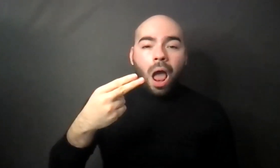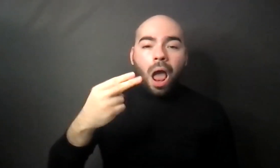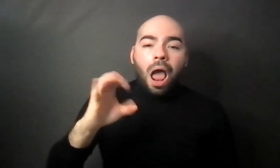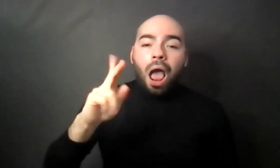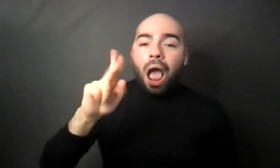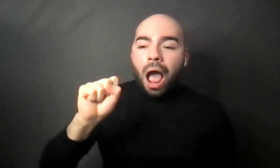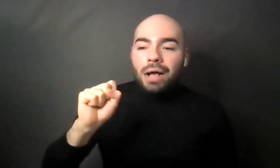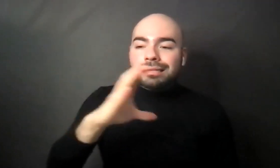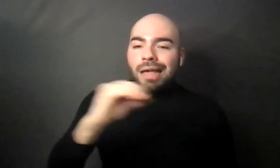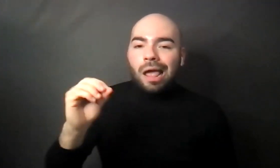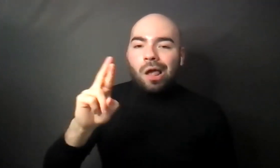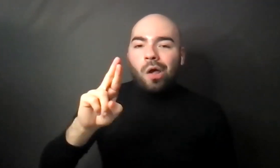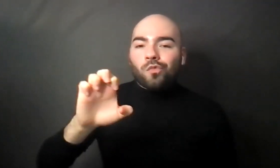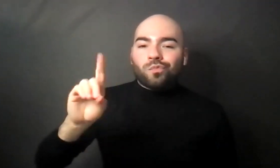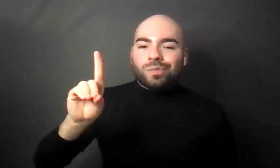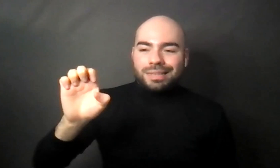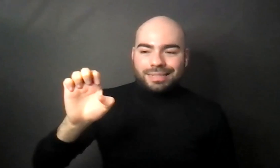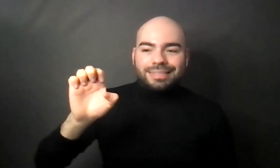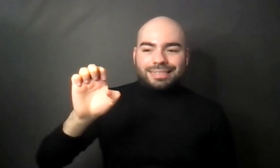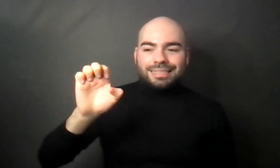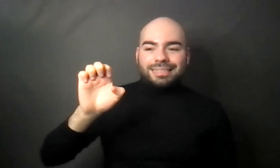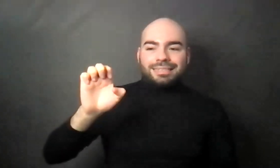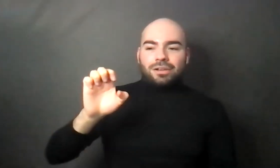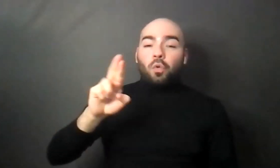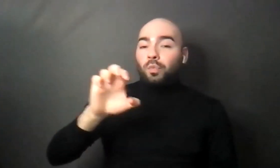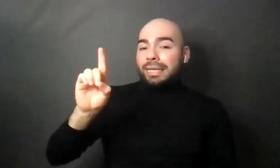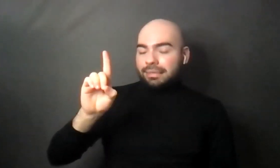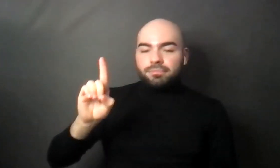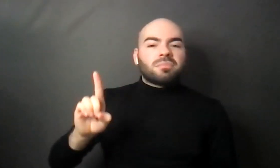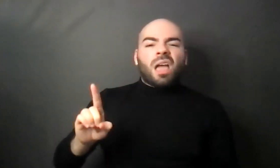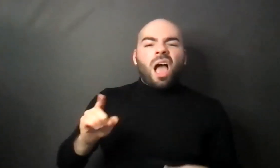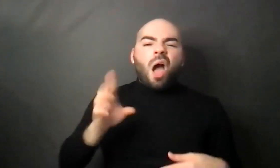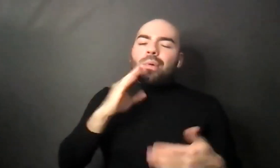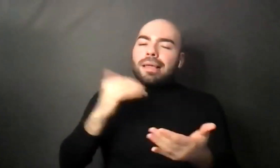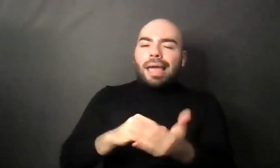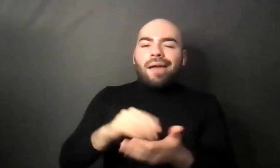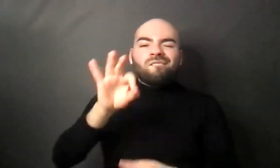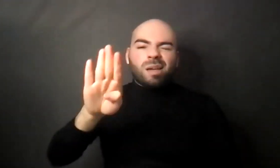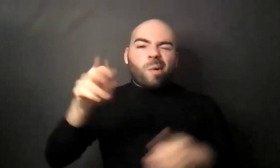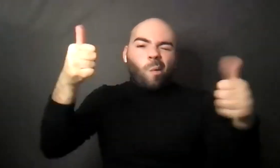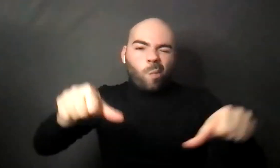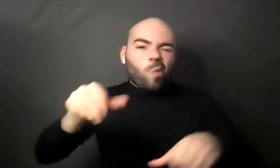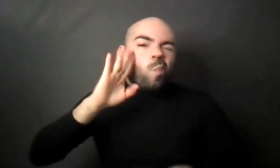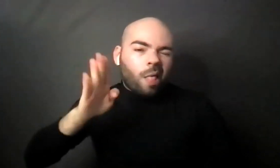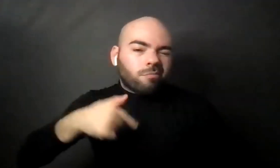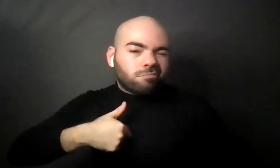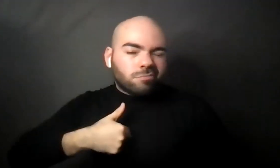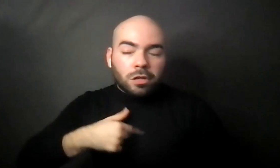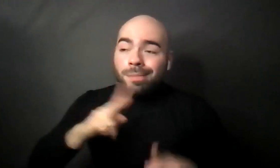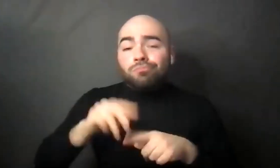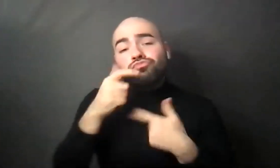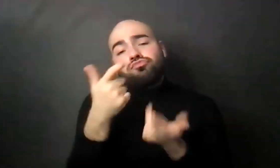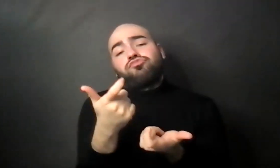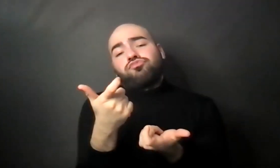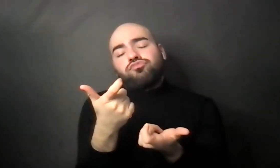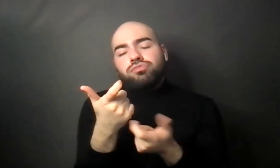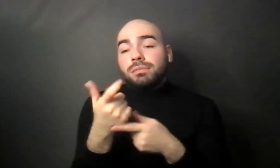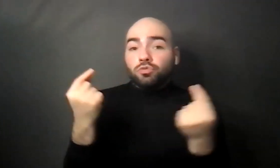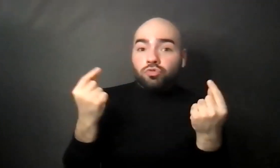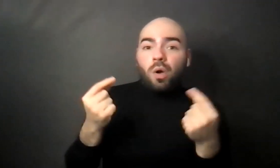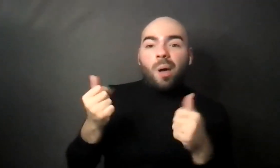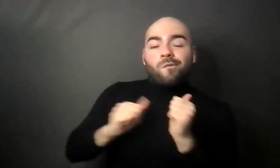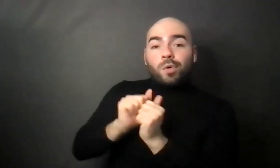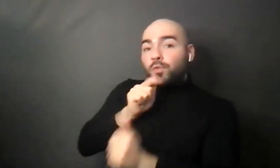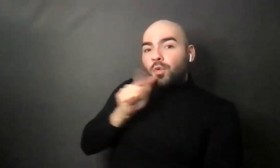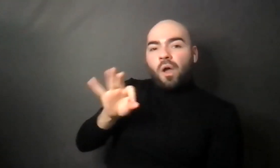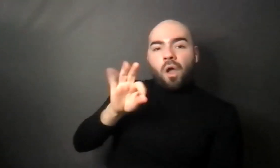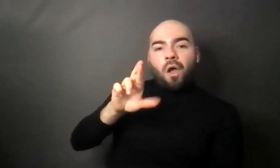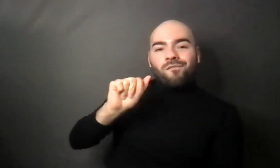19:54:24 Lasts". Then there's "Pleasure 19:54:27 Activism."